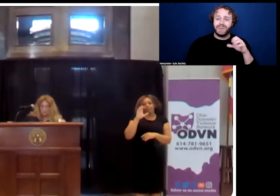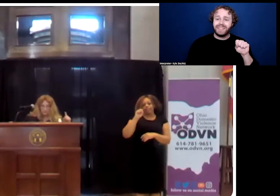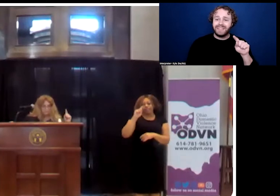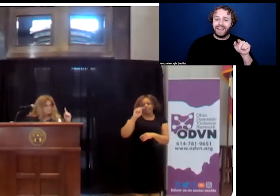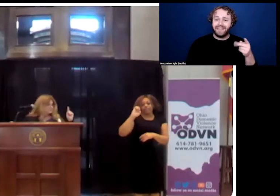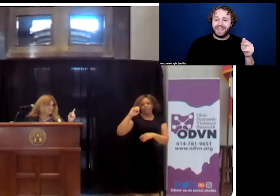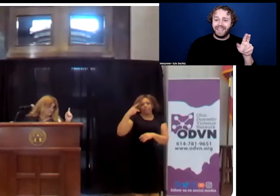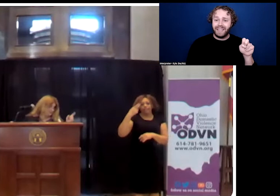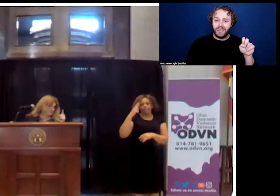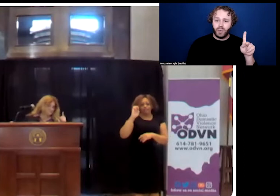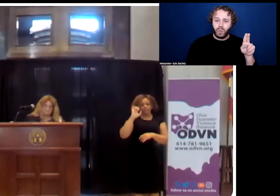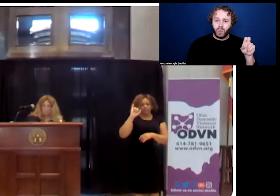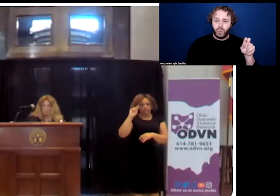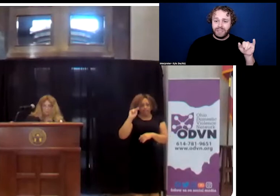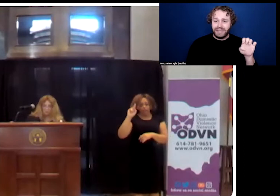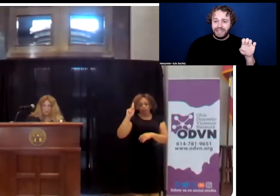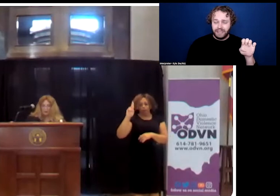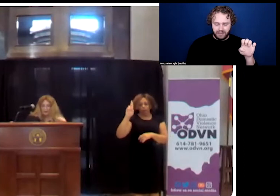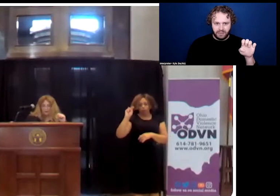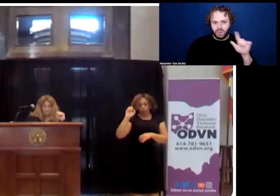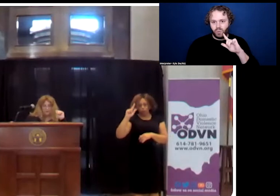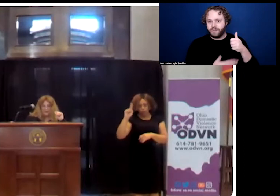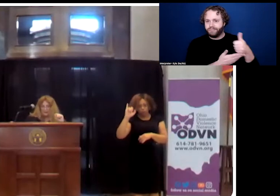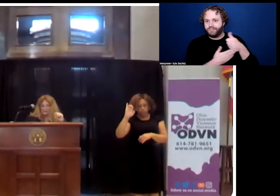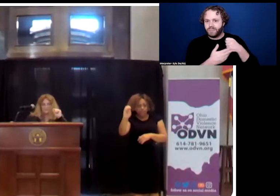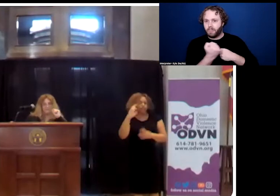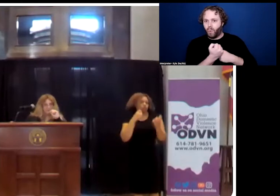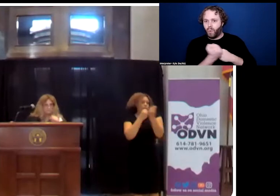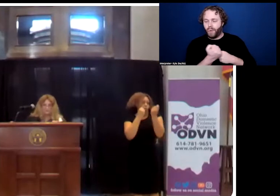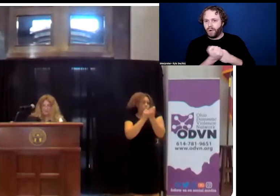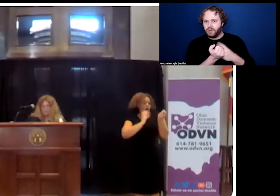who has steadfastly supported our work, and she constantly expends effort